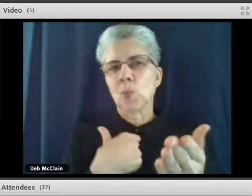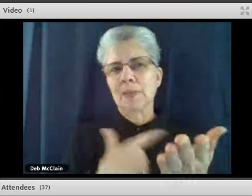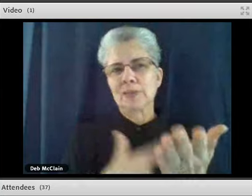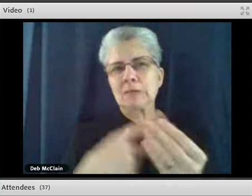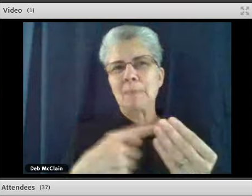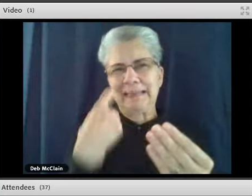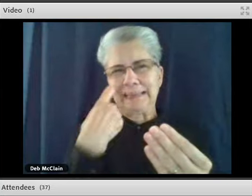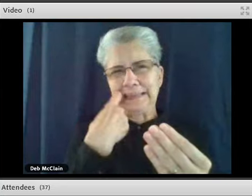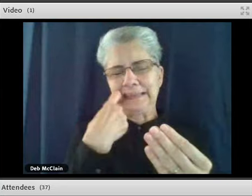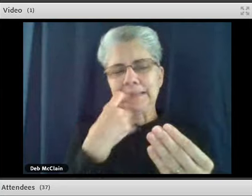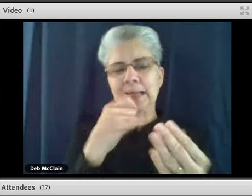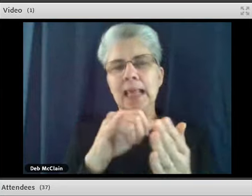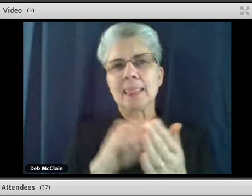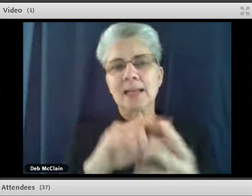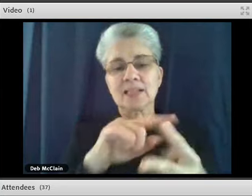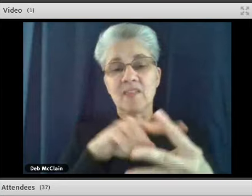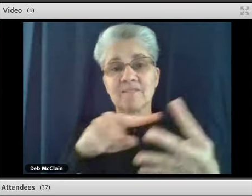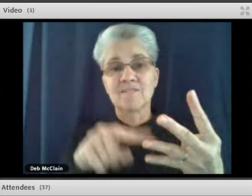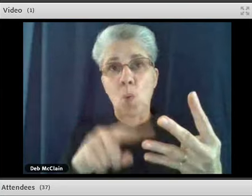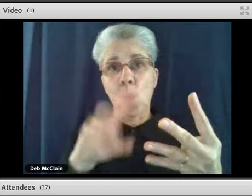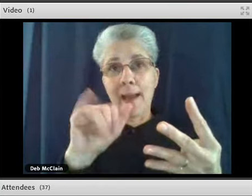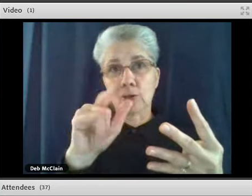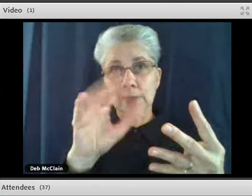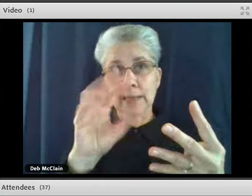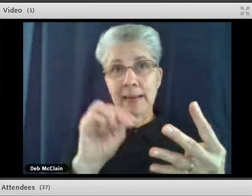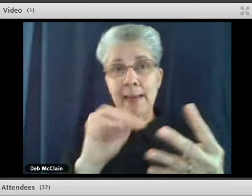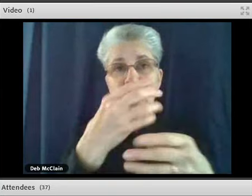And we kind of talked about that a little bit. That's the POUR acronym --